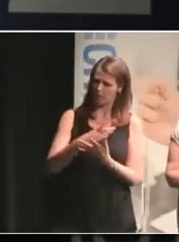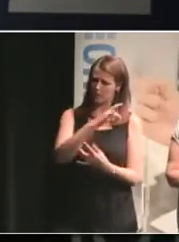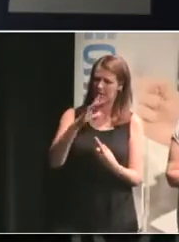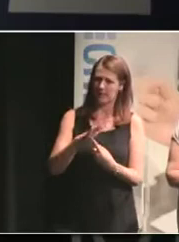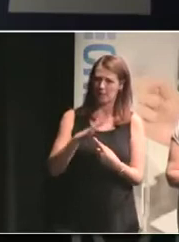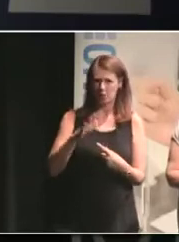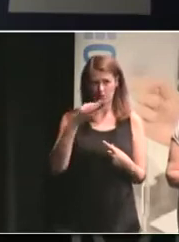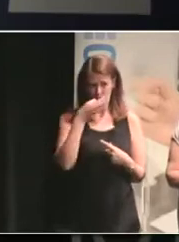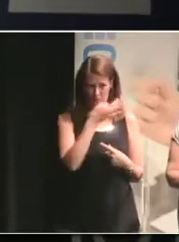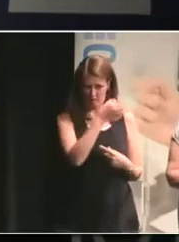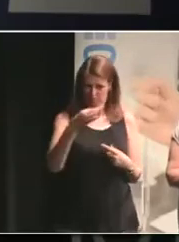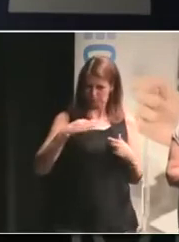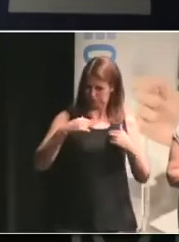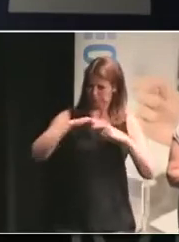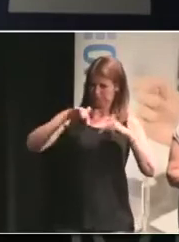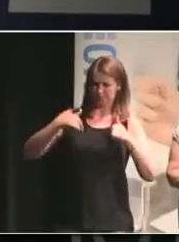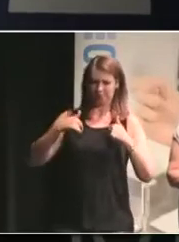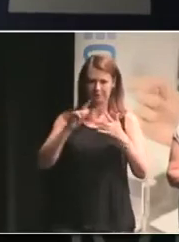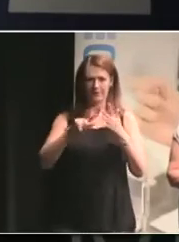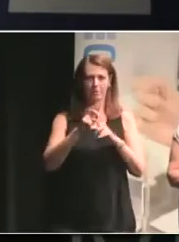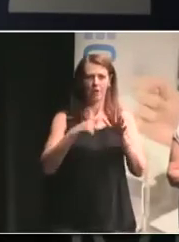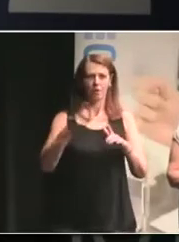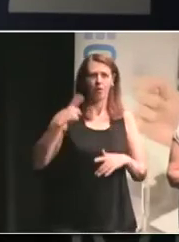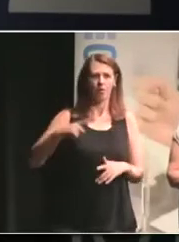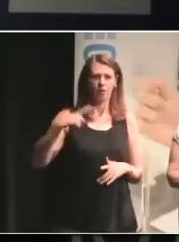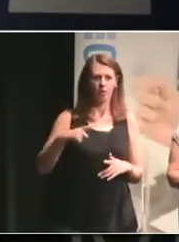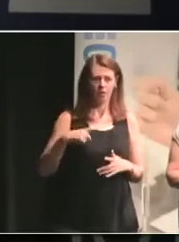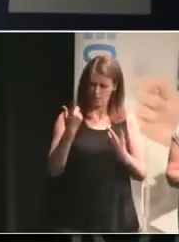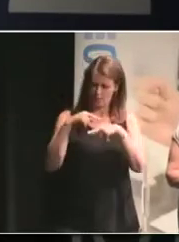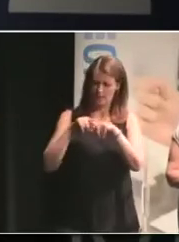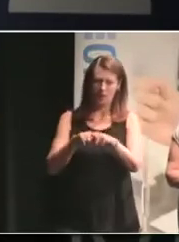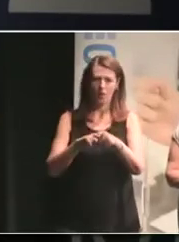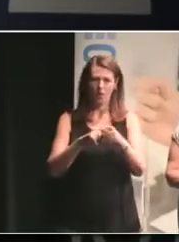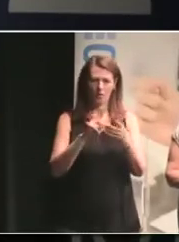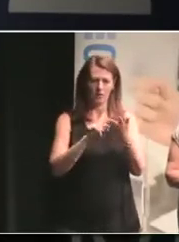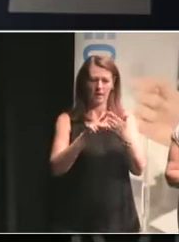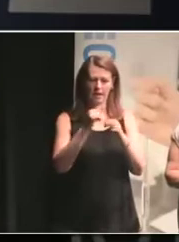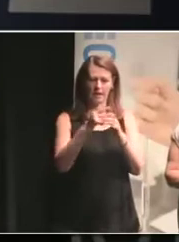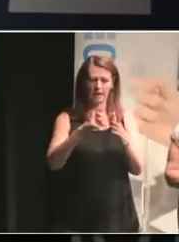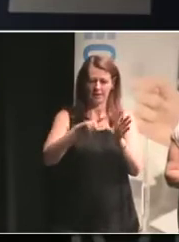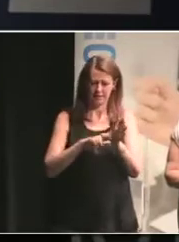to us at EPA is we tend to deal with the legacy of chemical contamination of the environment,